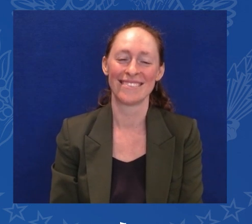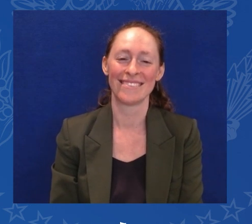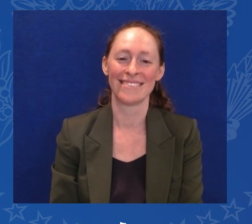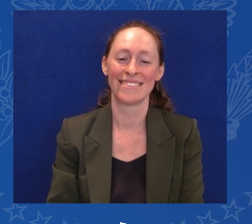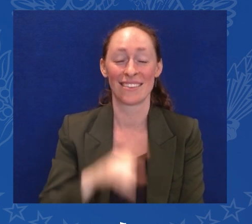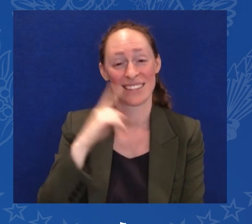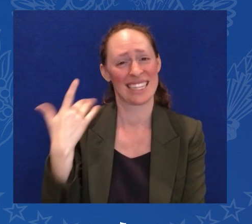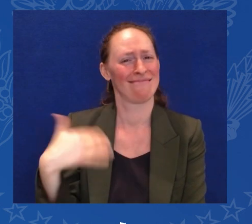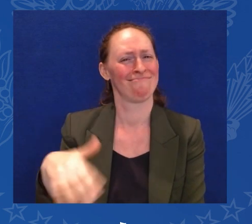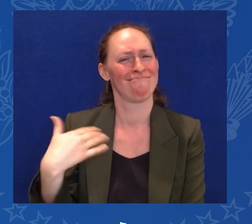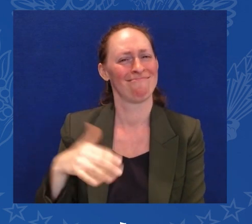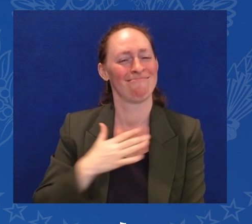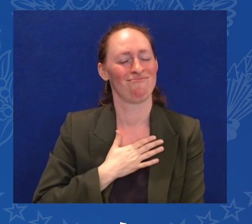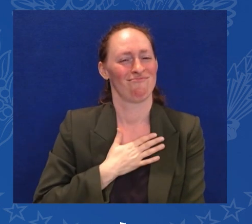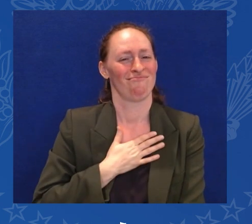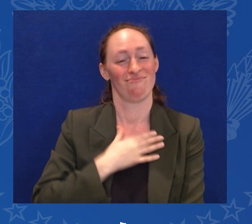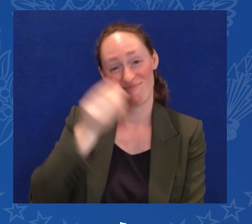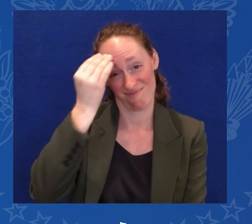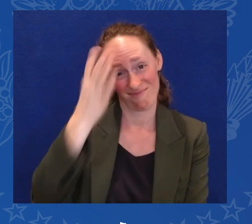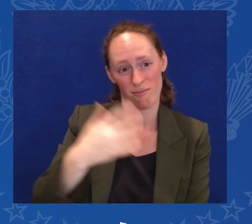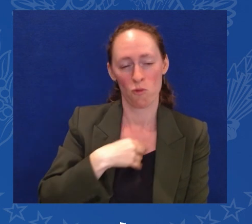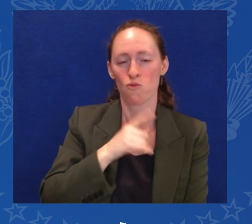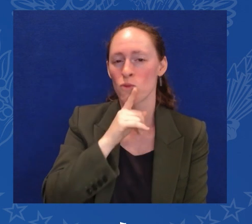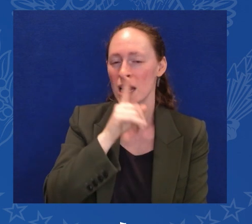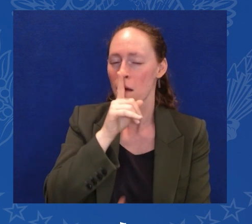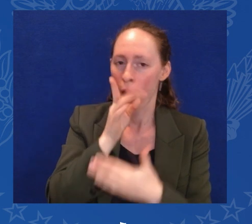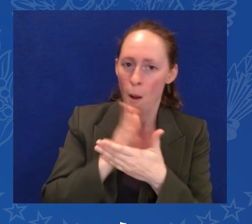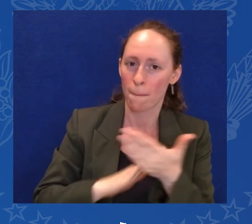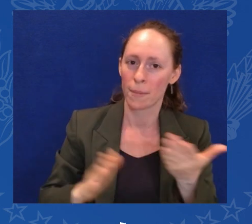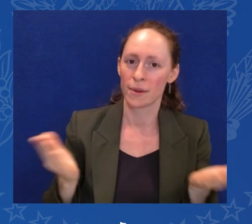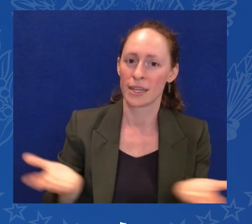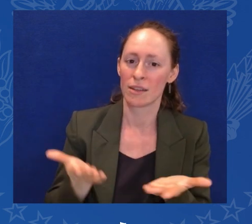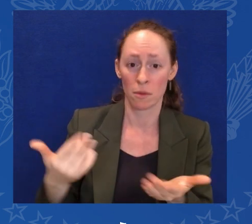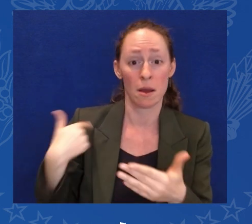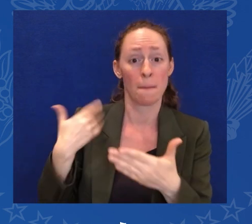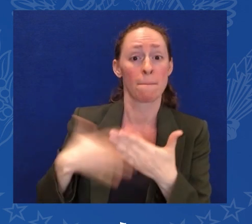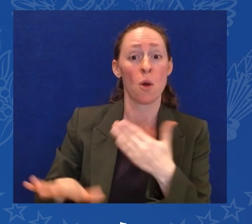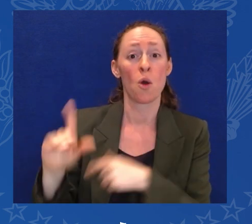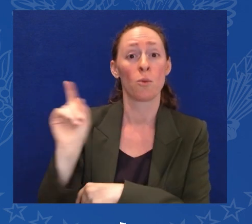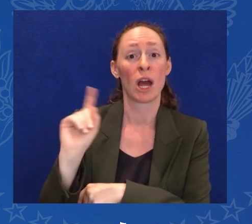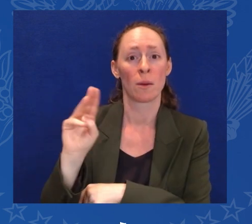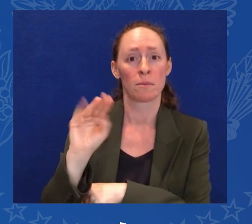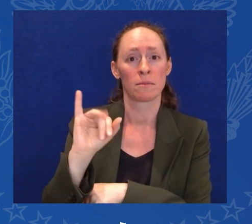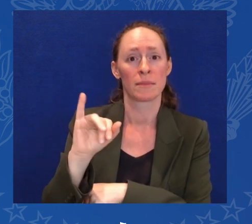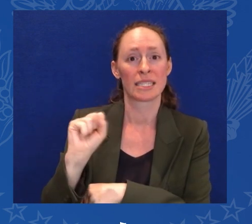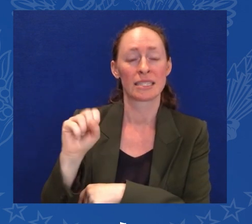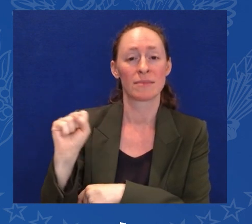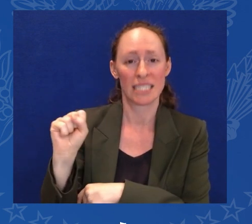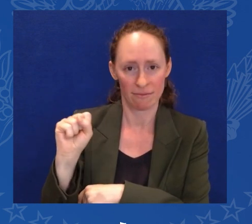I spent my early years as a sharecropper and was focused upon filling up a nine-foot sack --